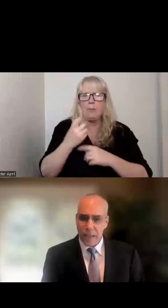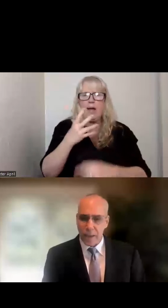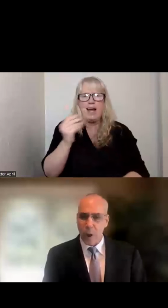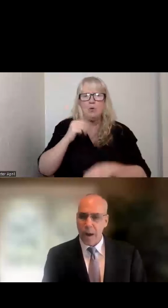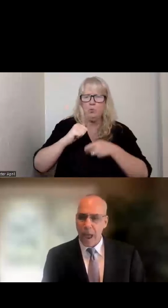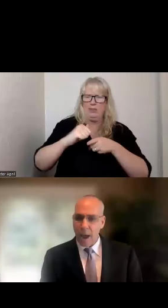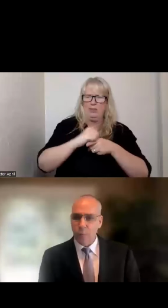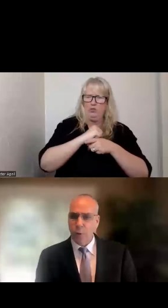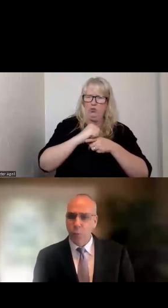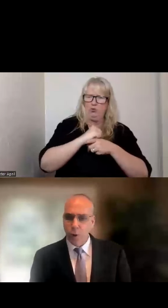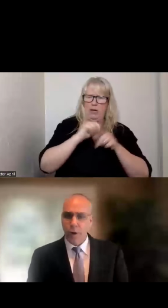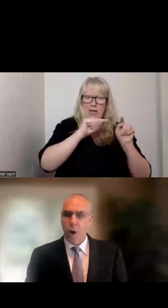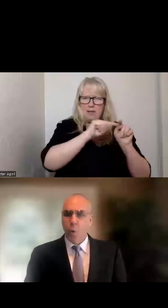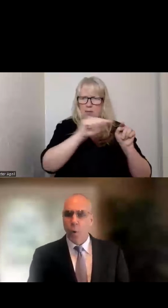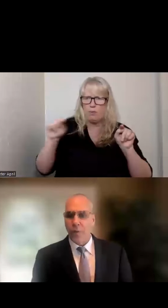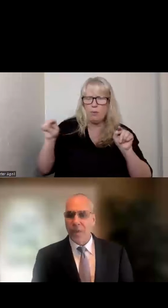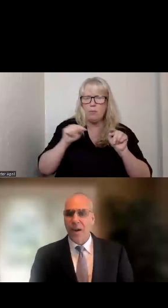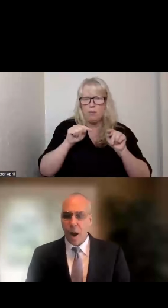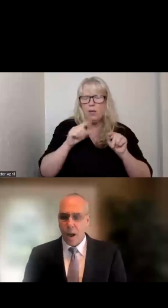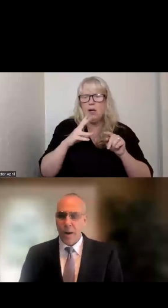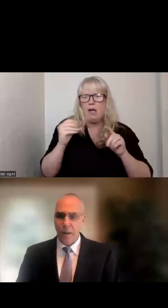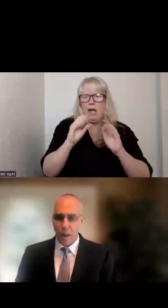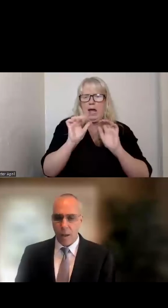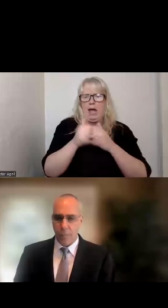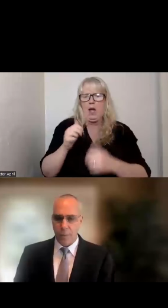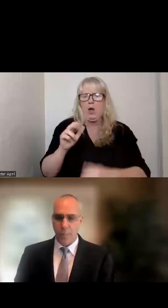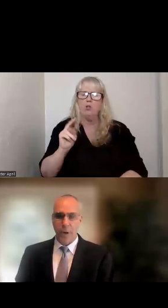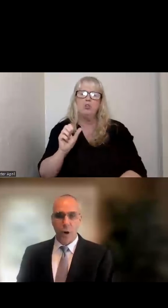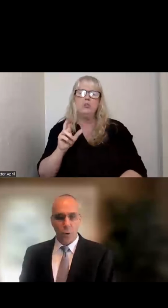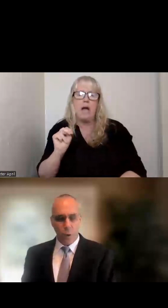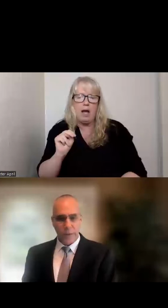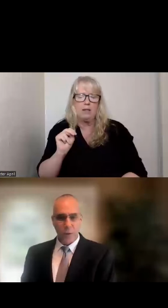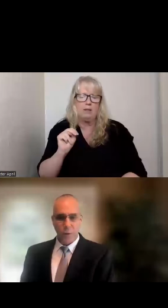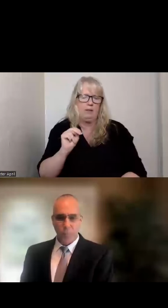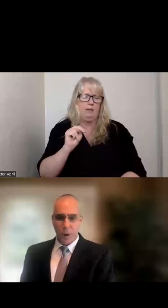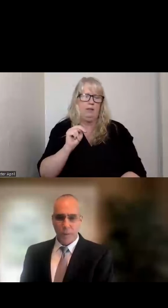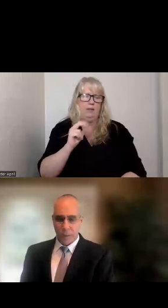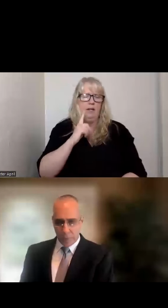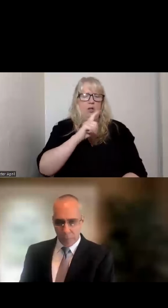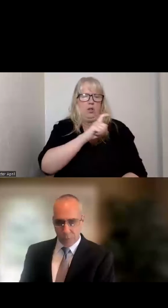THEM WITH HOW TO WORK WITH THE NON-LAW ENFORCEMENTS CRISIS RESPONSE TEAMS.